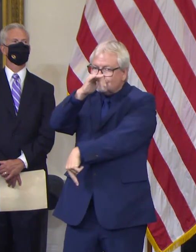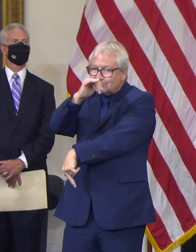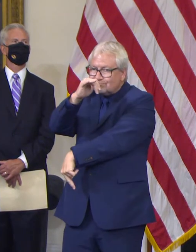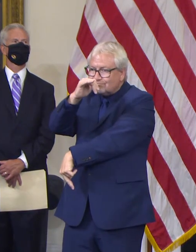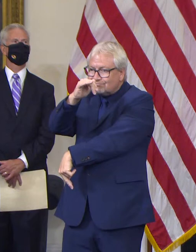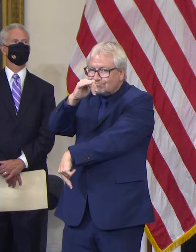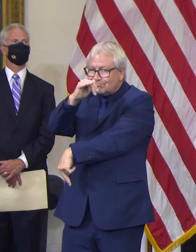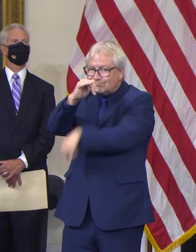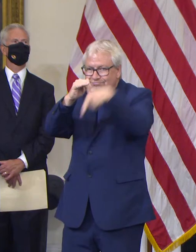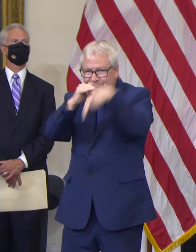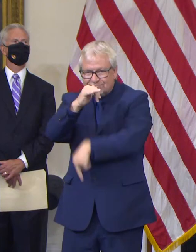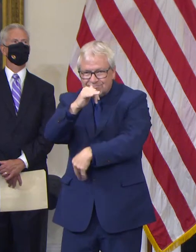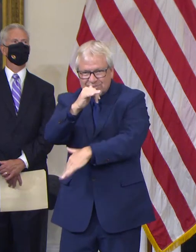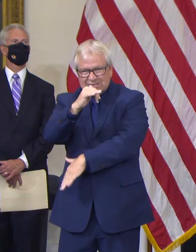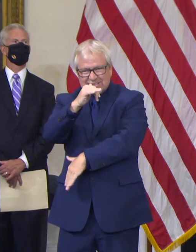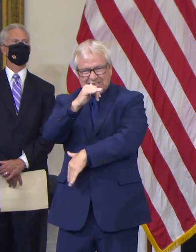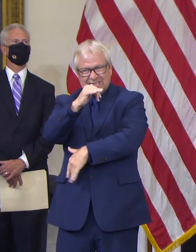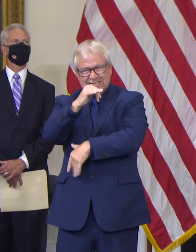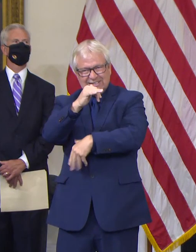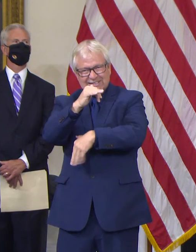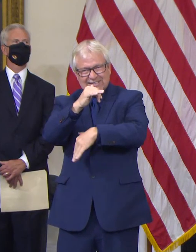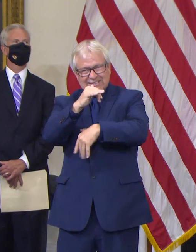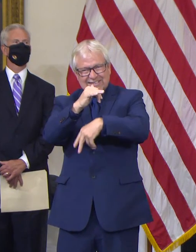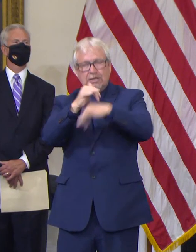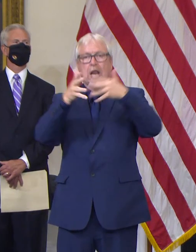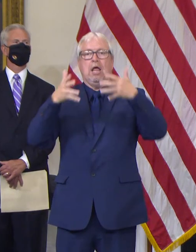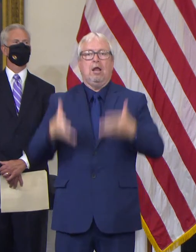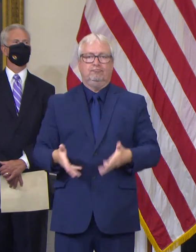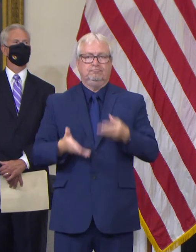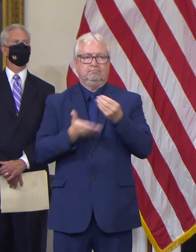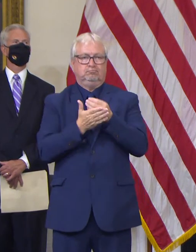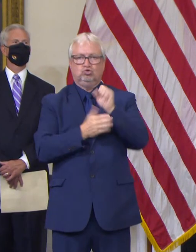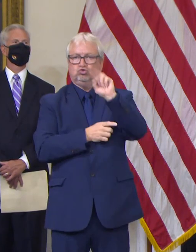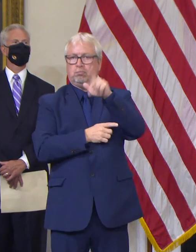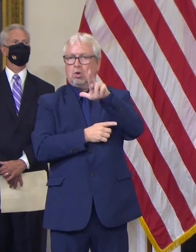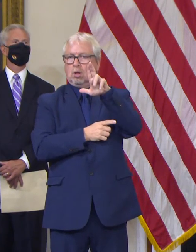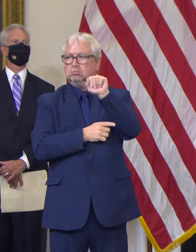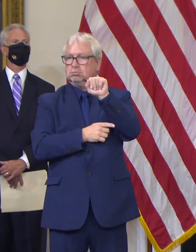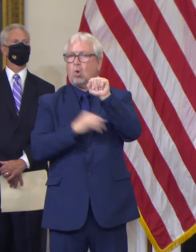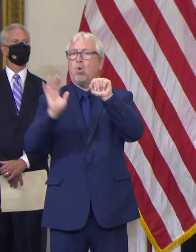We now are at zero and have a surplus. We don't need to go back in the hole like we were before.